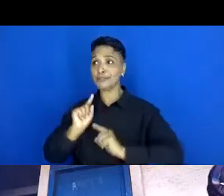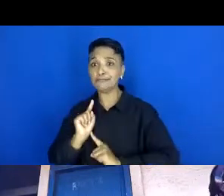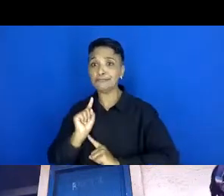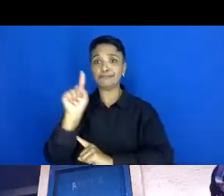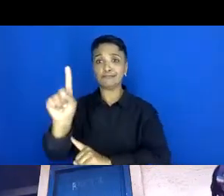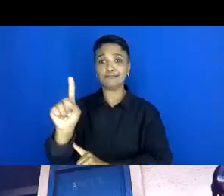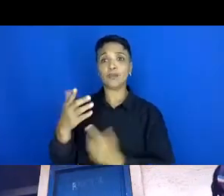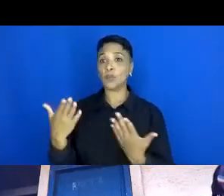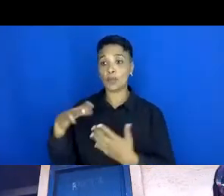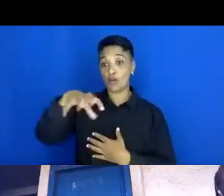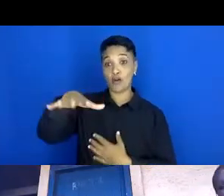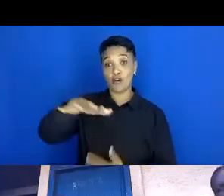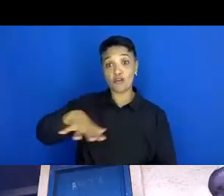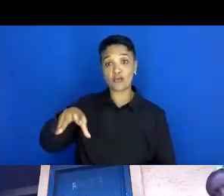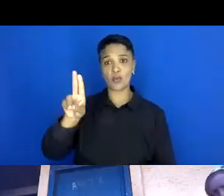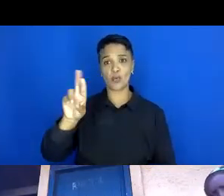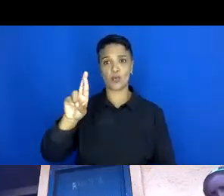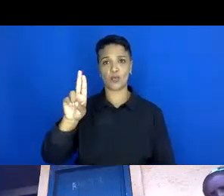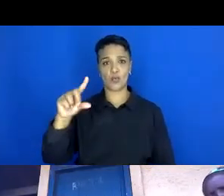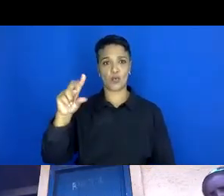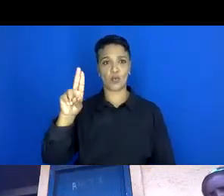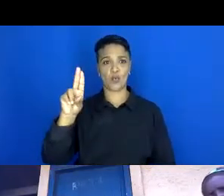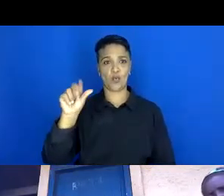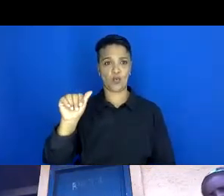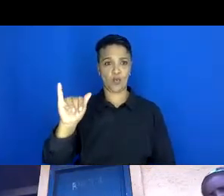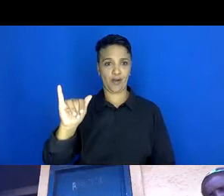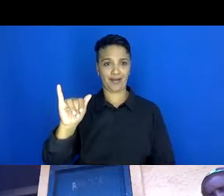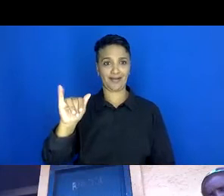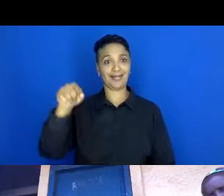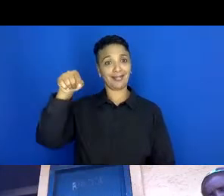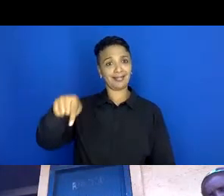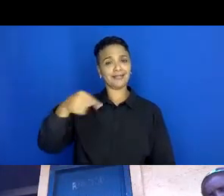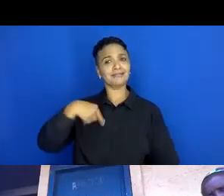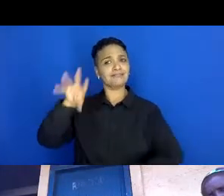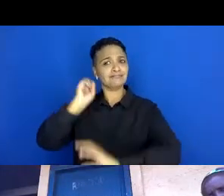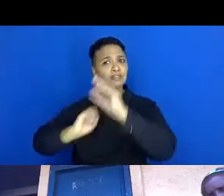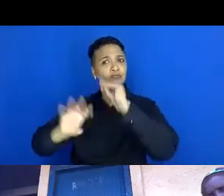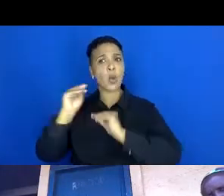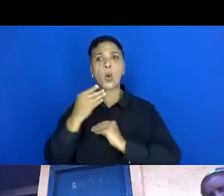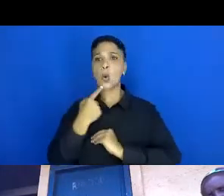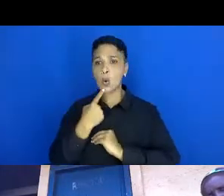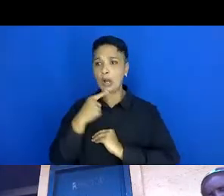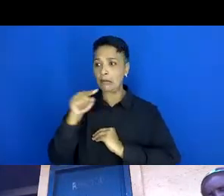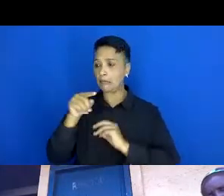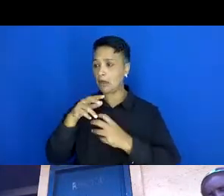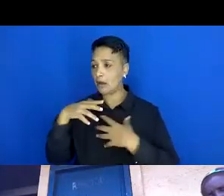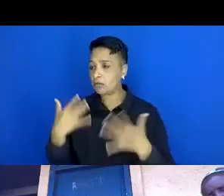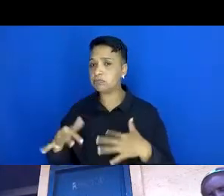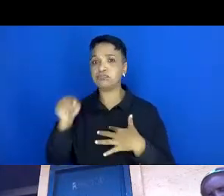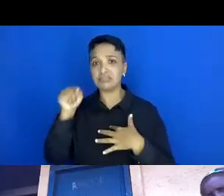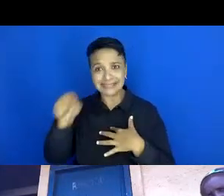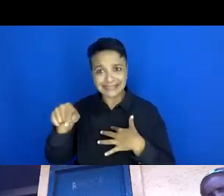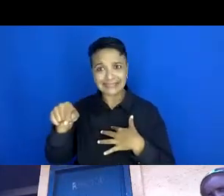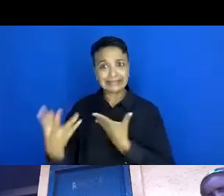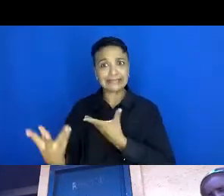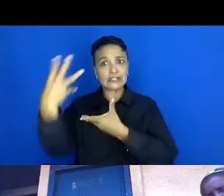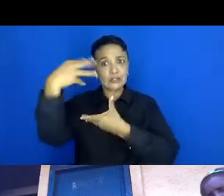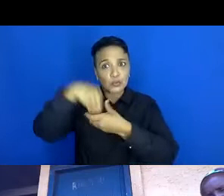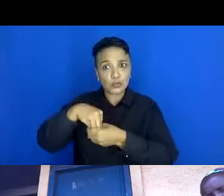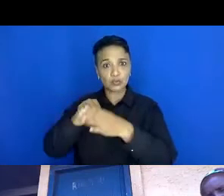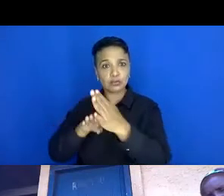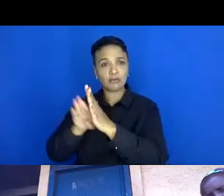opportunities usually our voices are constantly silent two years later i dream became true for